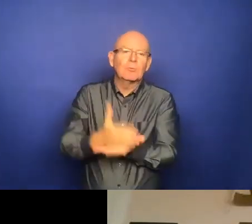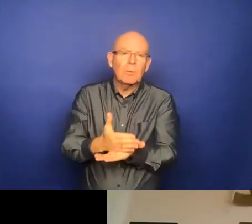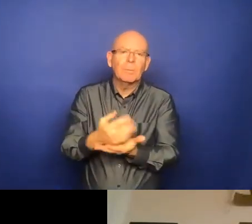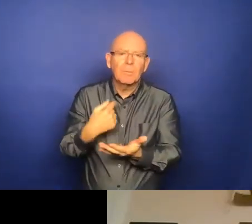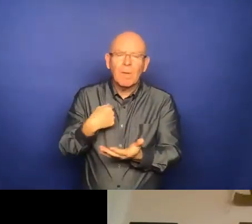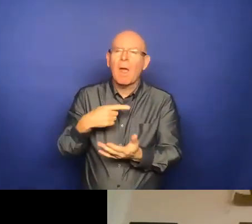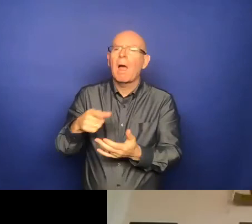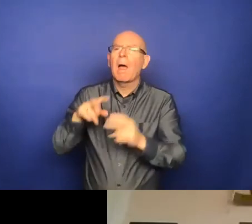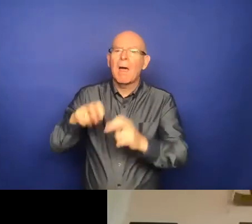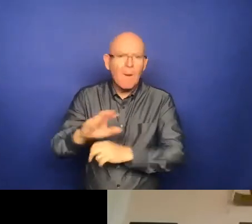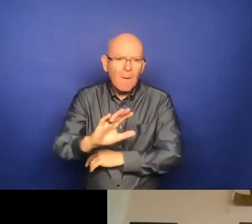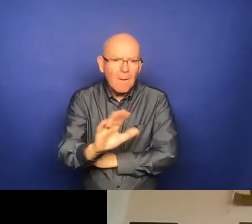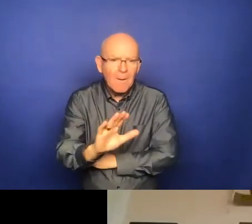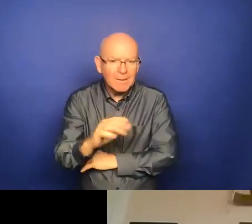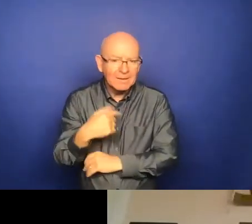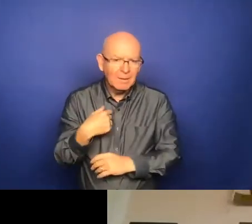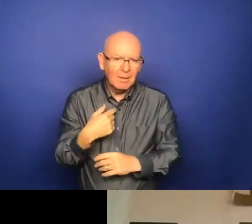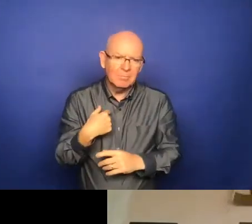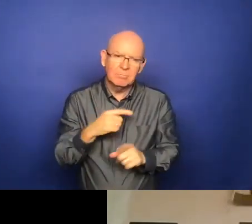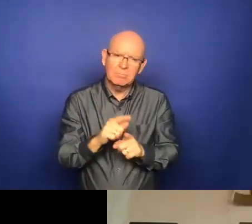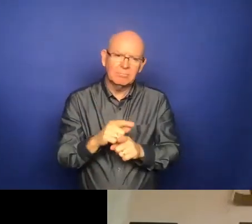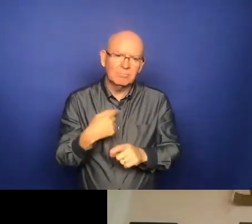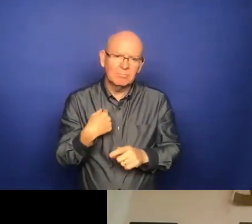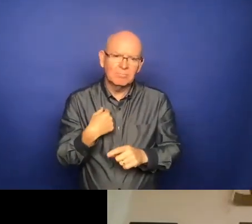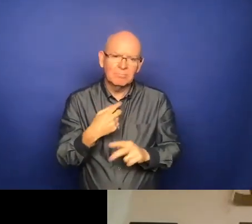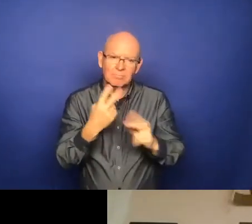what might be missed, but what they can get out of it. And that